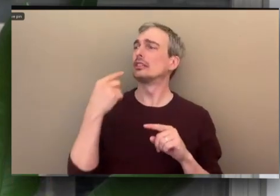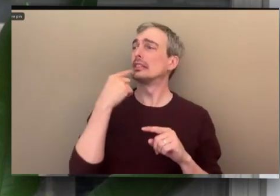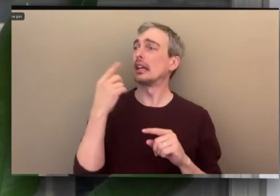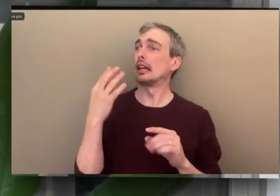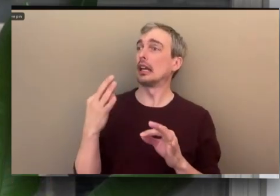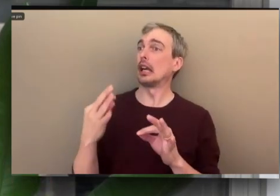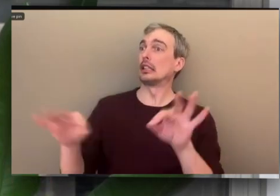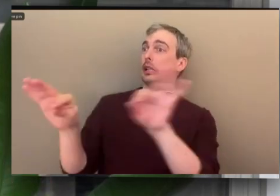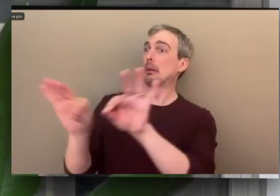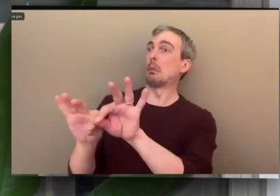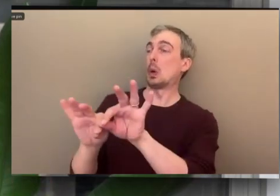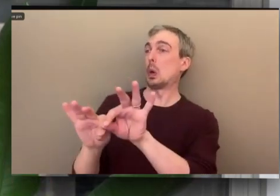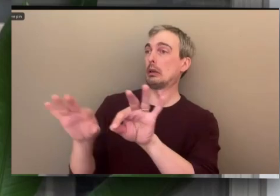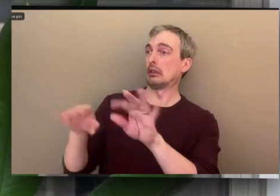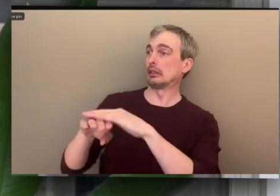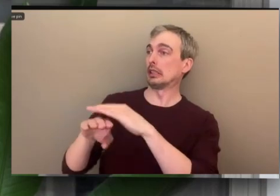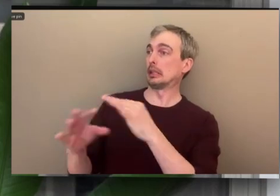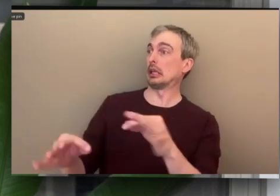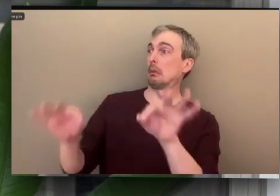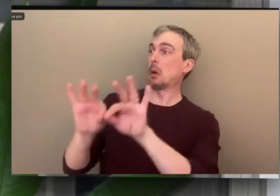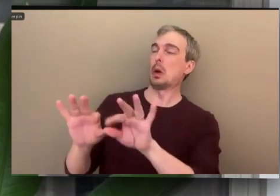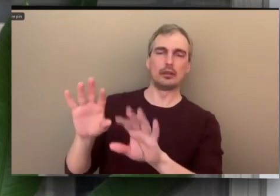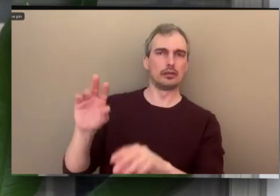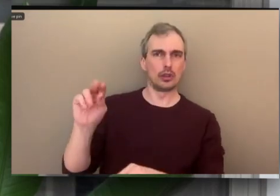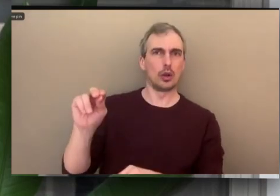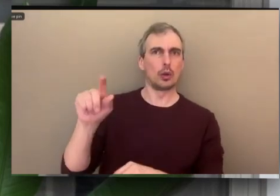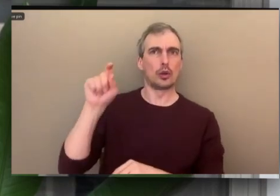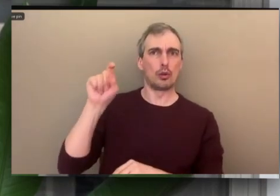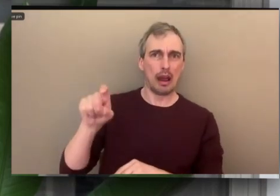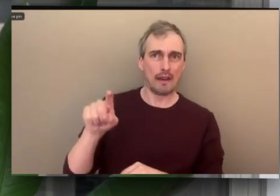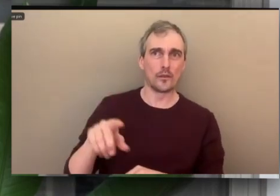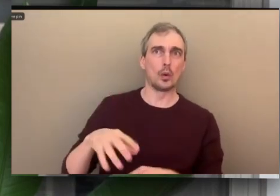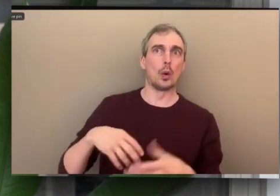it is and why it's important. So for that kind of answer -- it's part of that question.